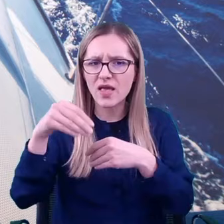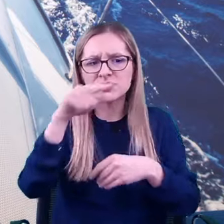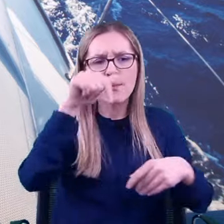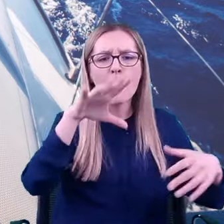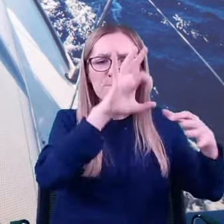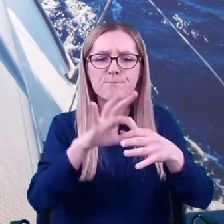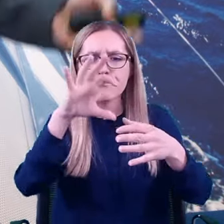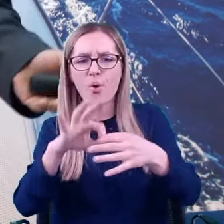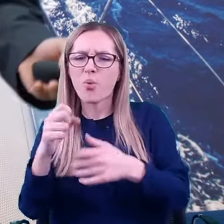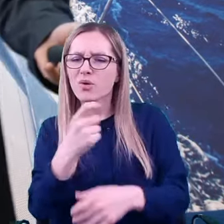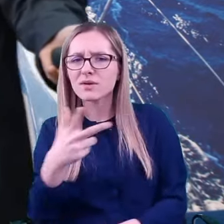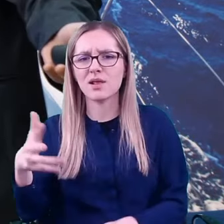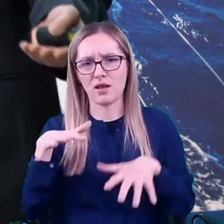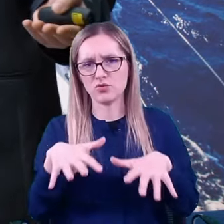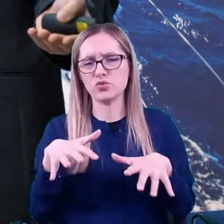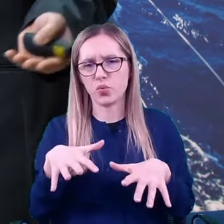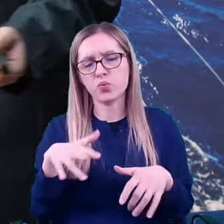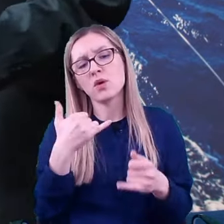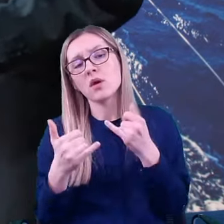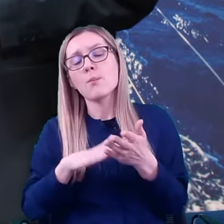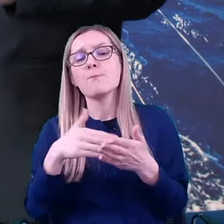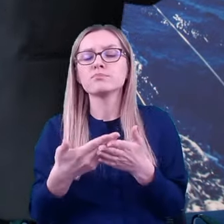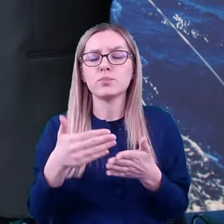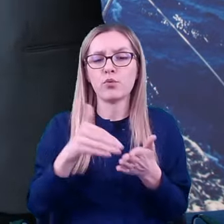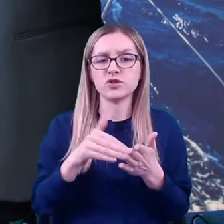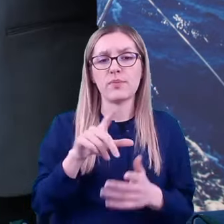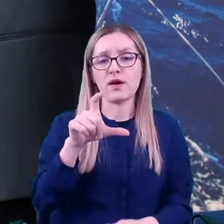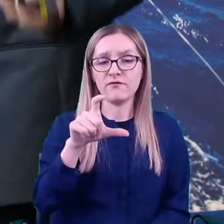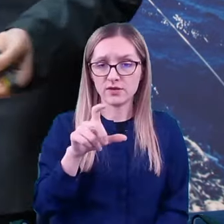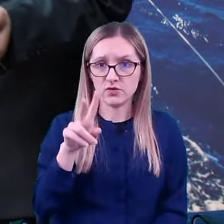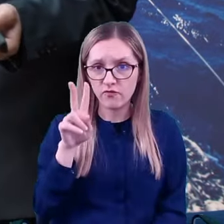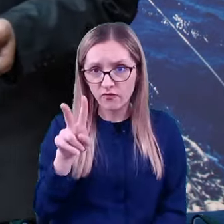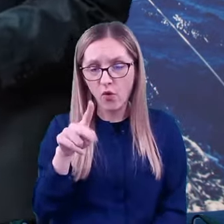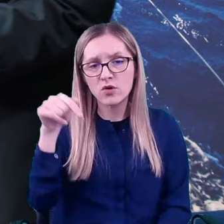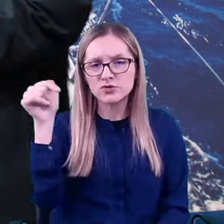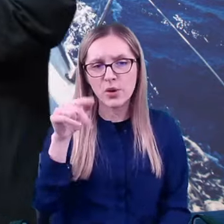If we needed, say, 200V, we would have to connect 200 of these fuel cells.